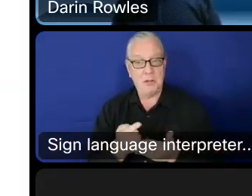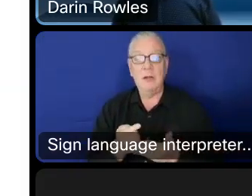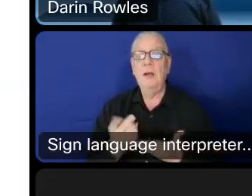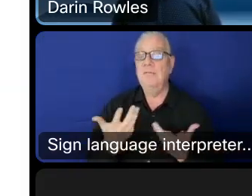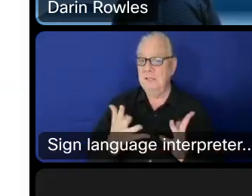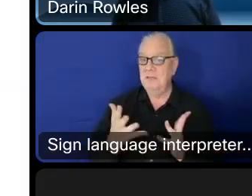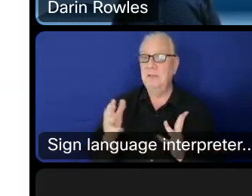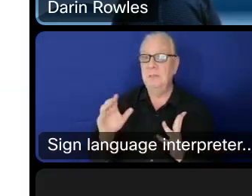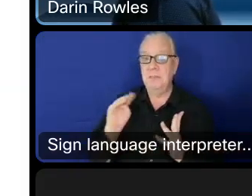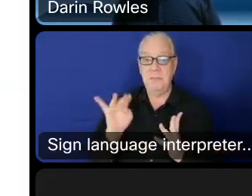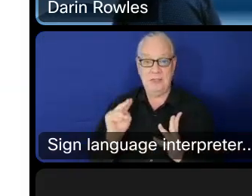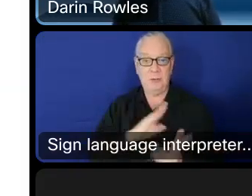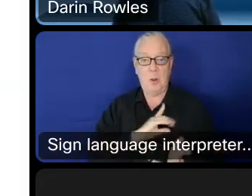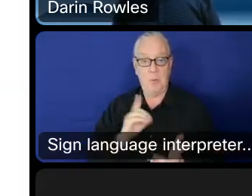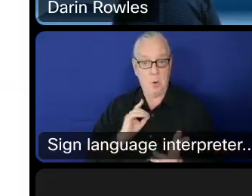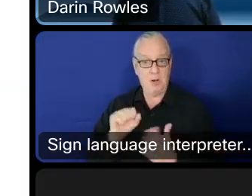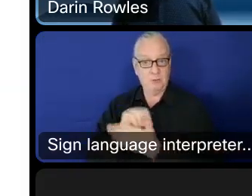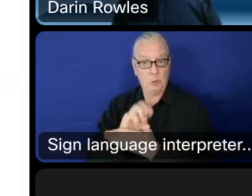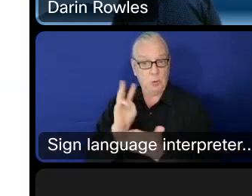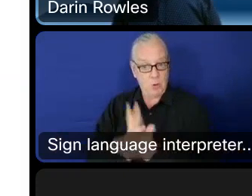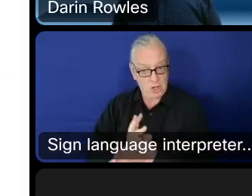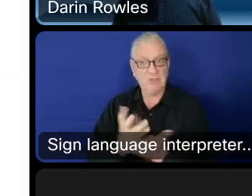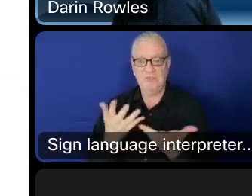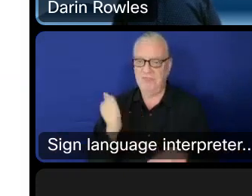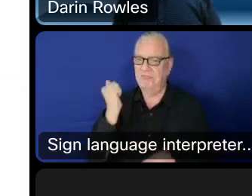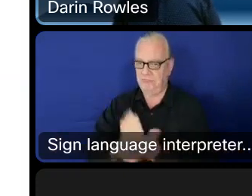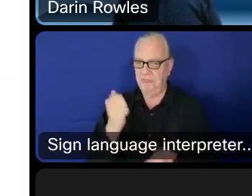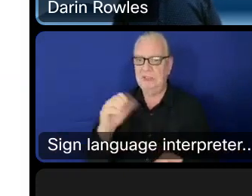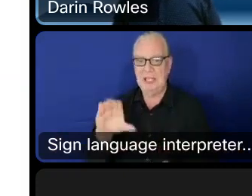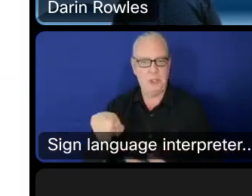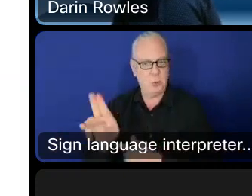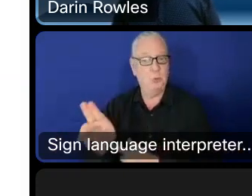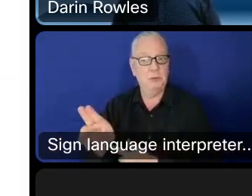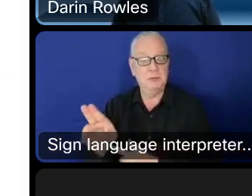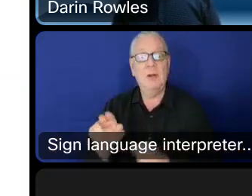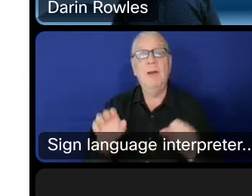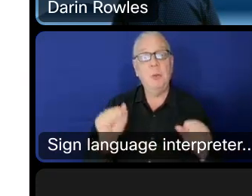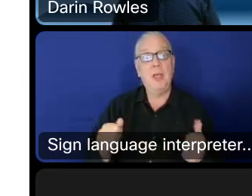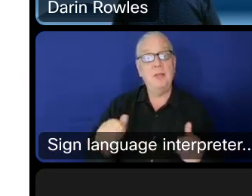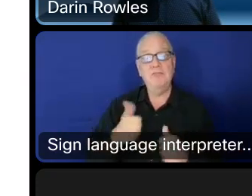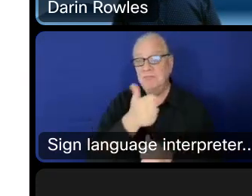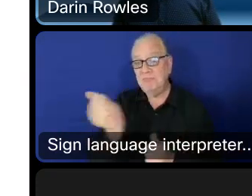approved by the Minnesota Board of Social Work. You may also self-submit this event to other professional boards or training